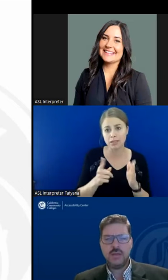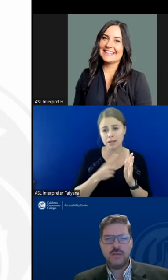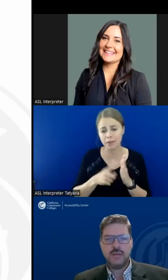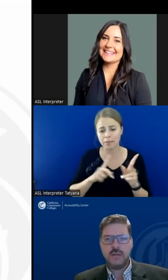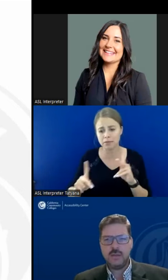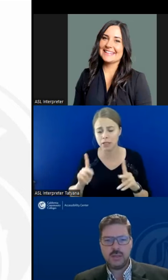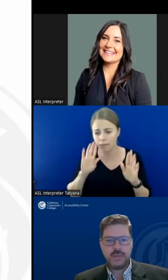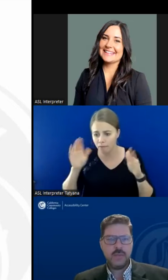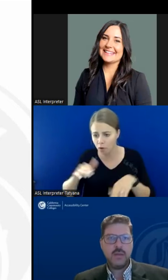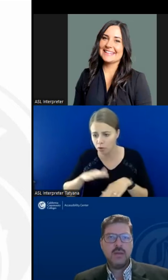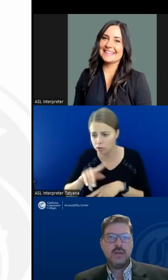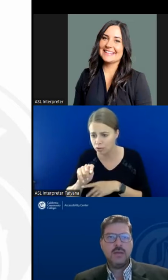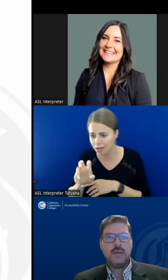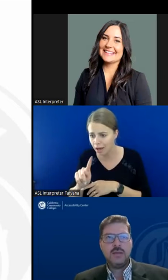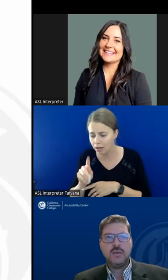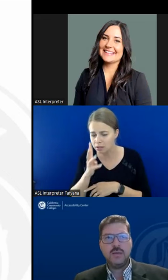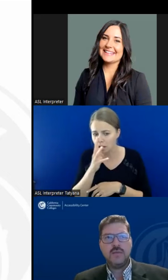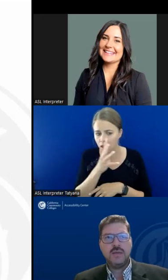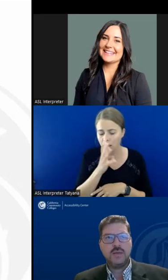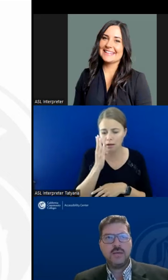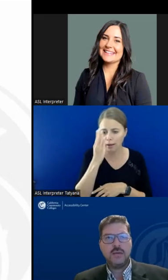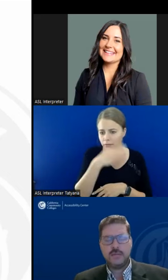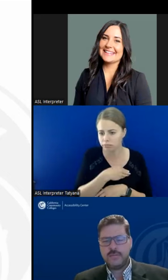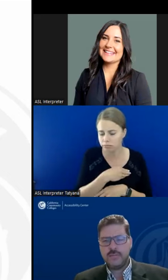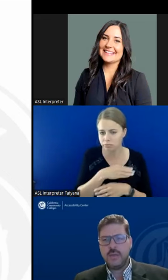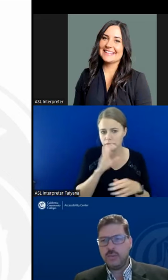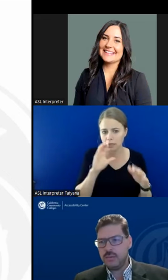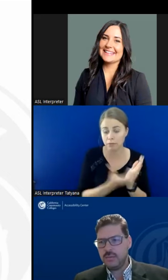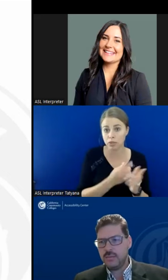and if an image is intended to convey something important,